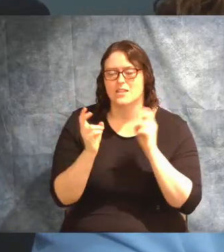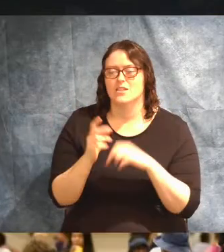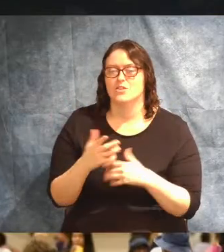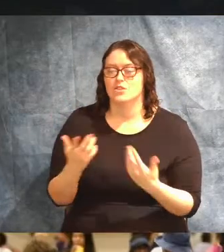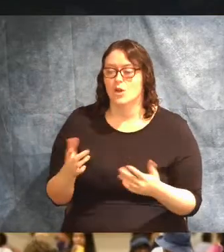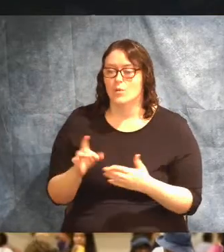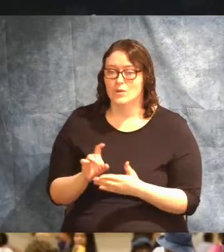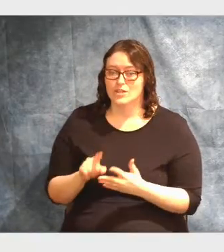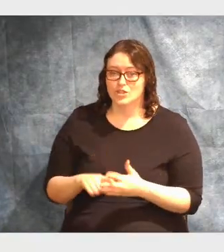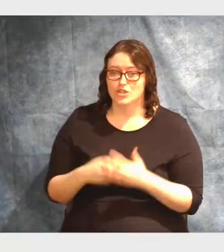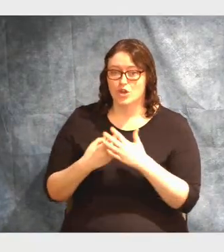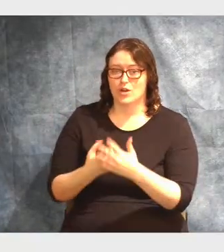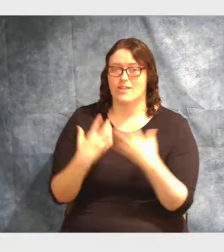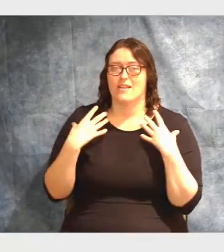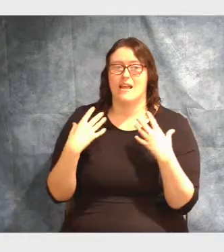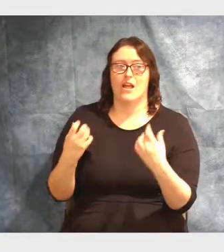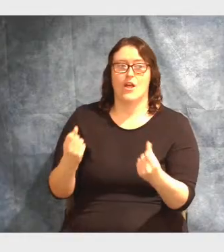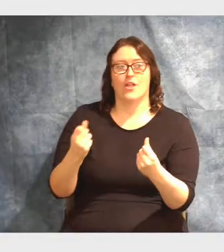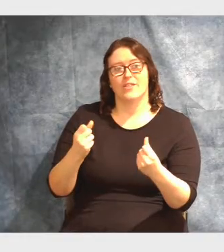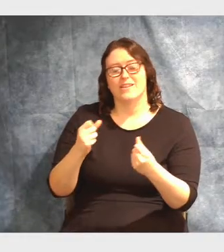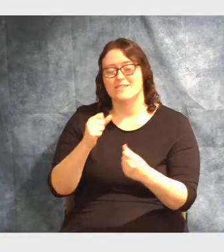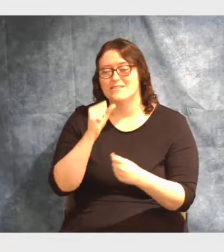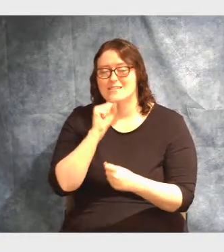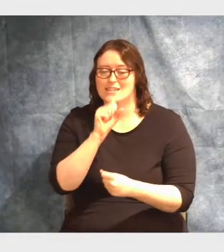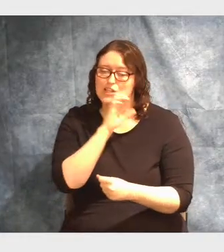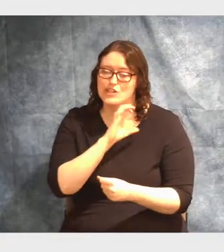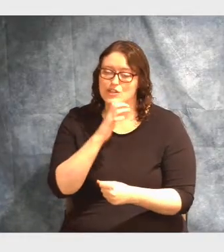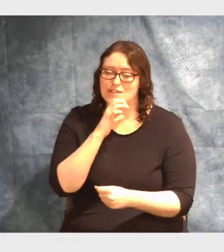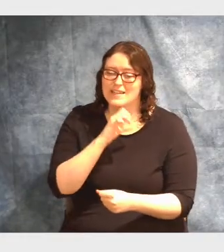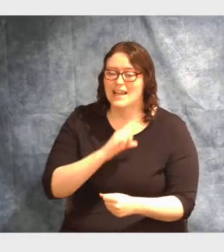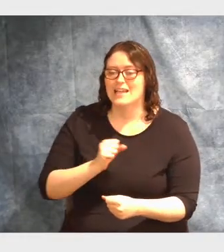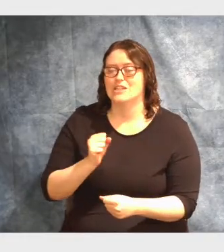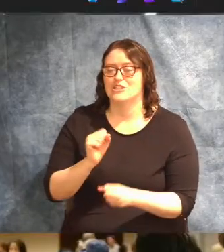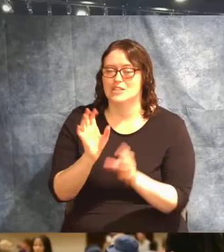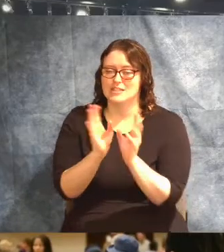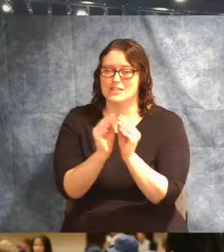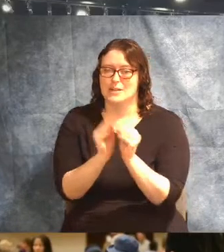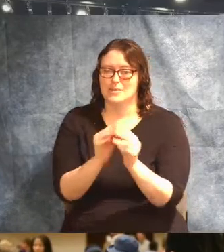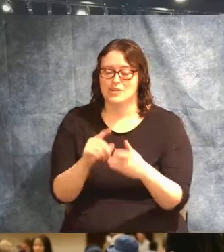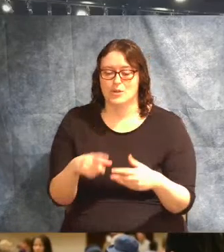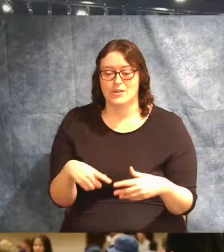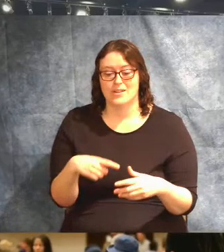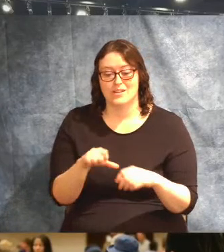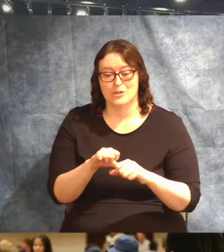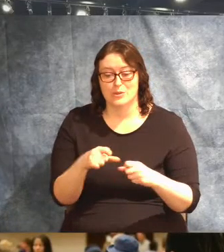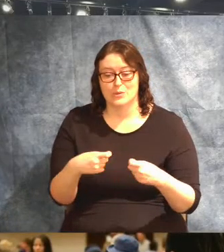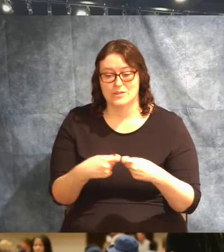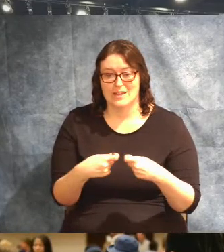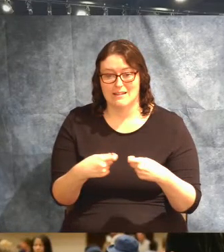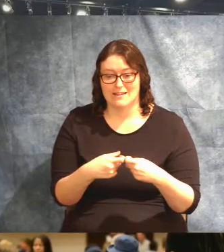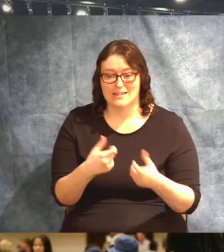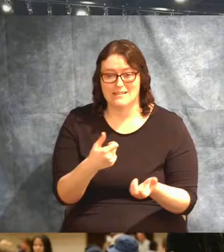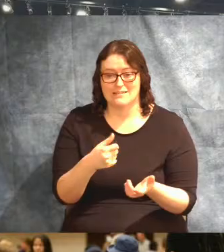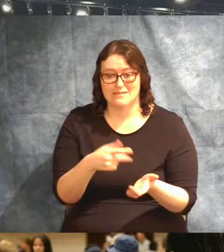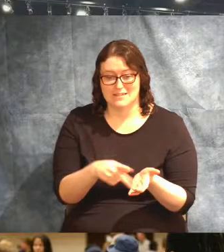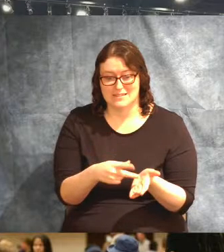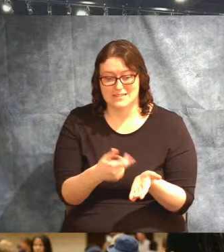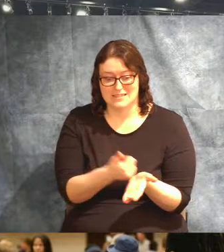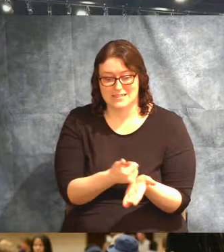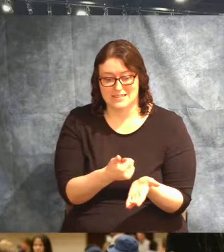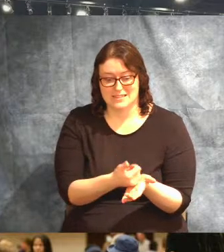seniors aging summit where we kicked off the utility assistance program and it was packed.